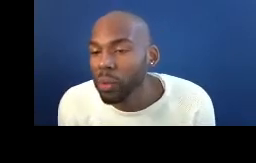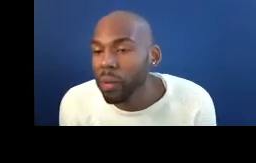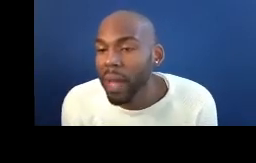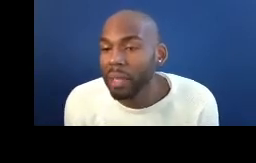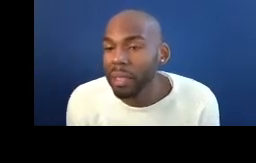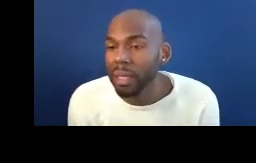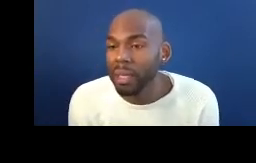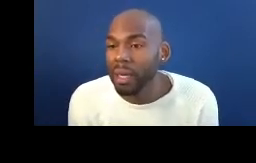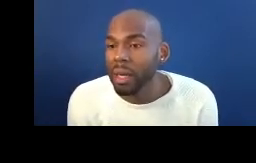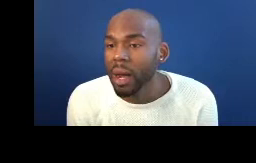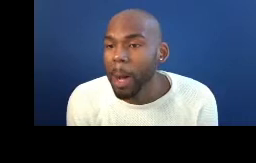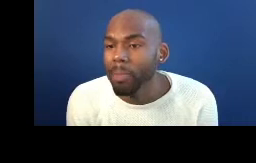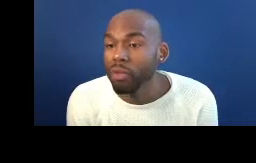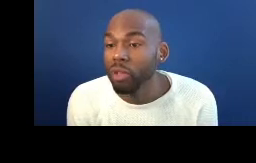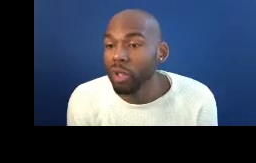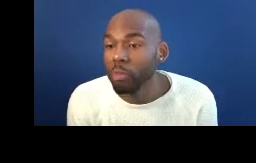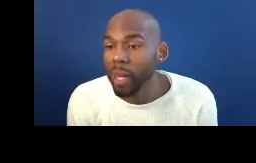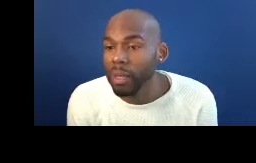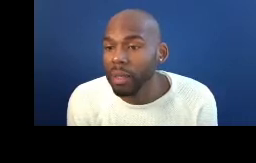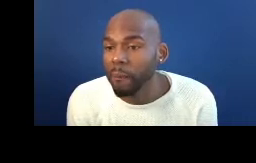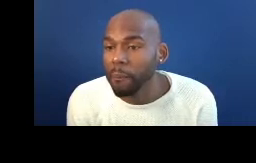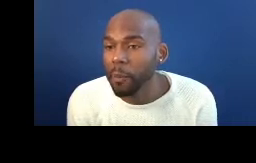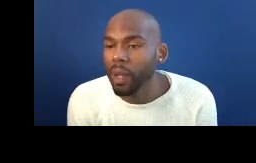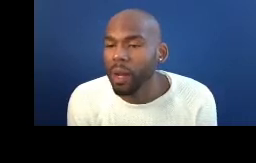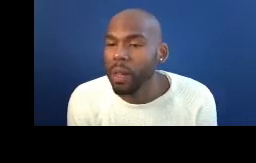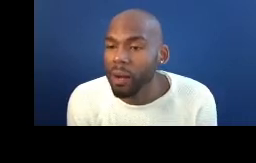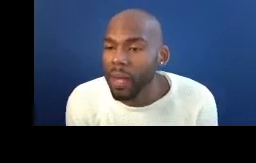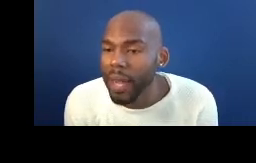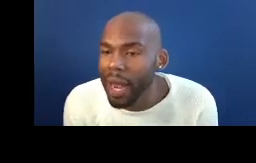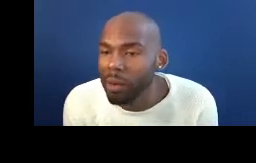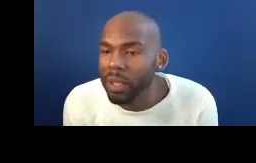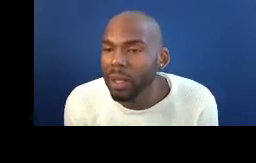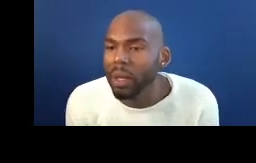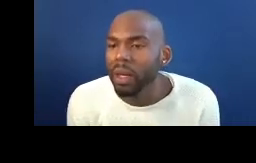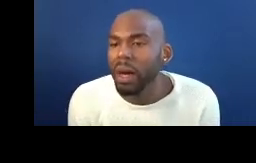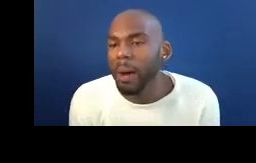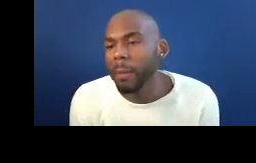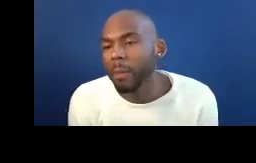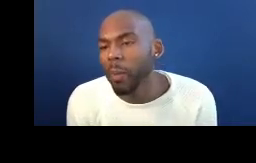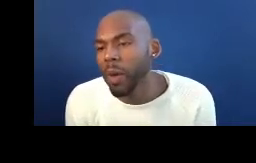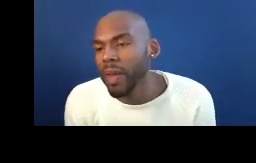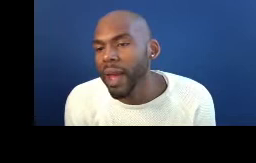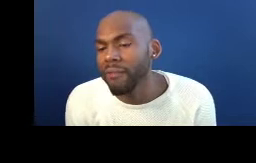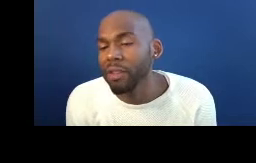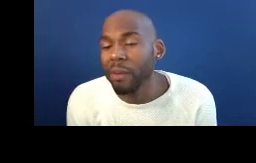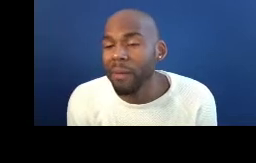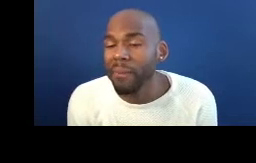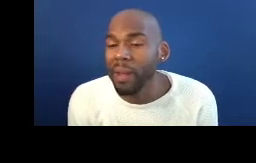magazine. It's research based, and there they count what they have and so far they